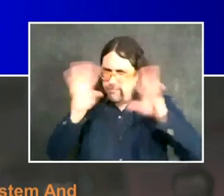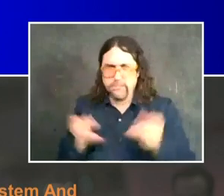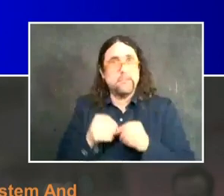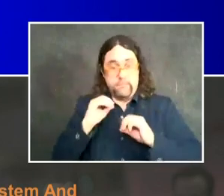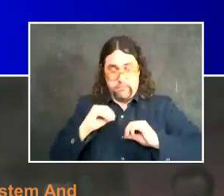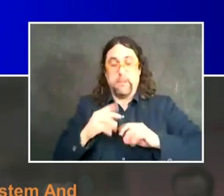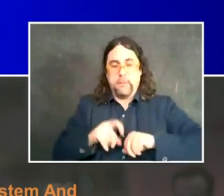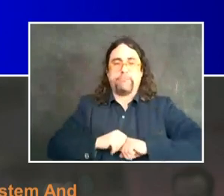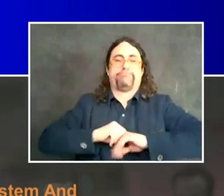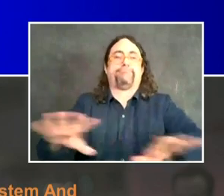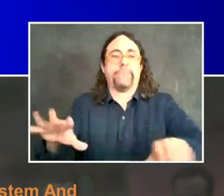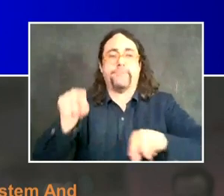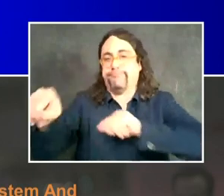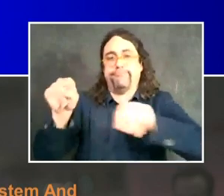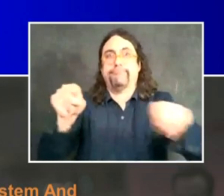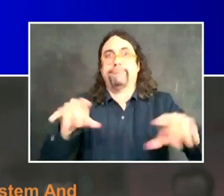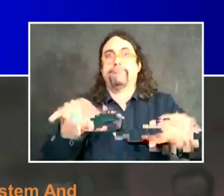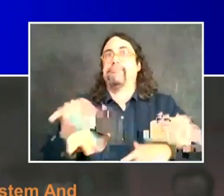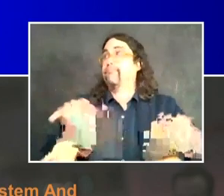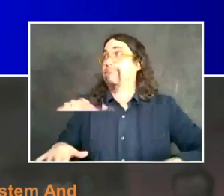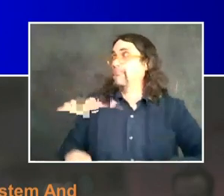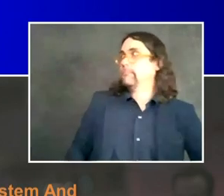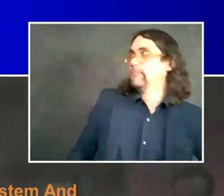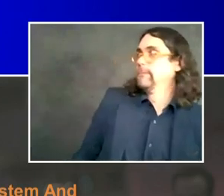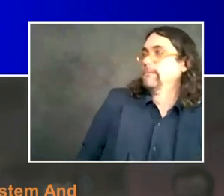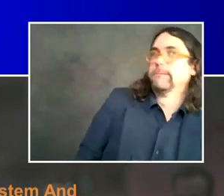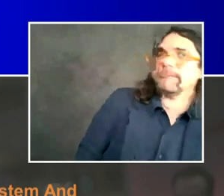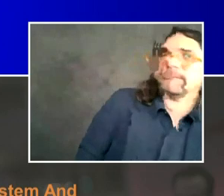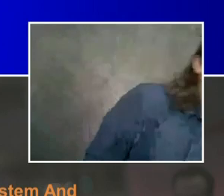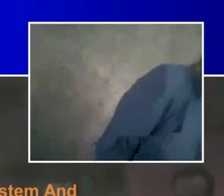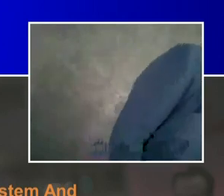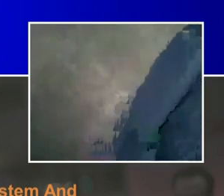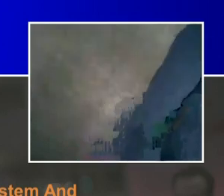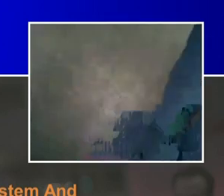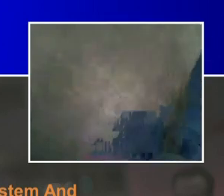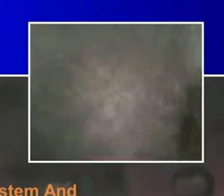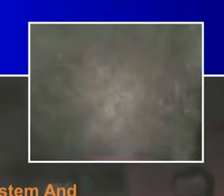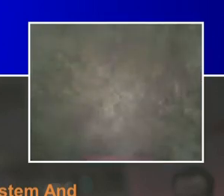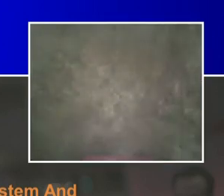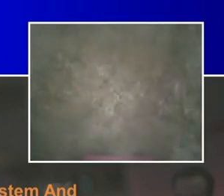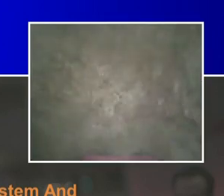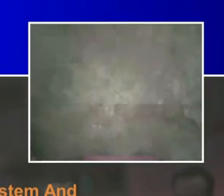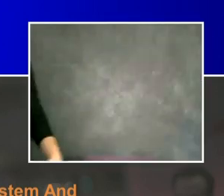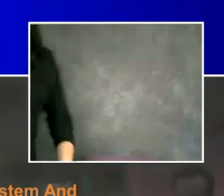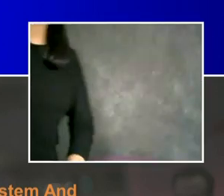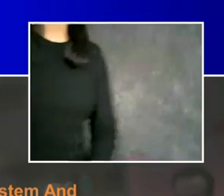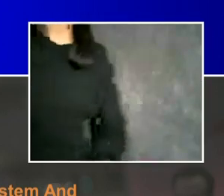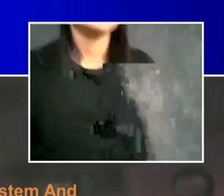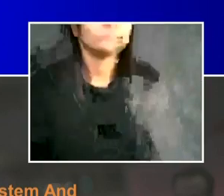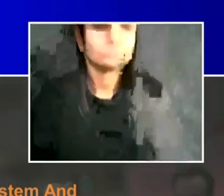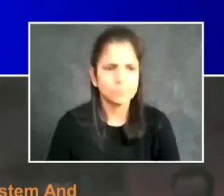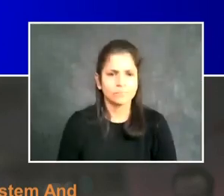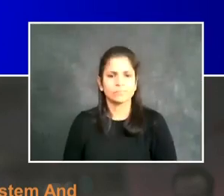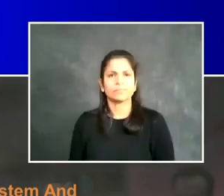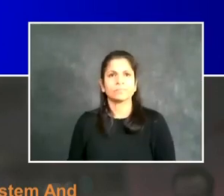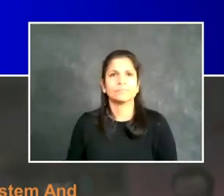ON THE FRONT LINE. OUR HEROS WILL HAVE THE OPPORTUNITY TO SEE INDIVIDUAL